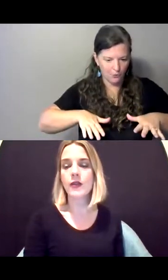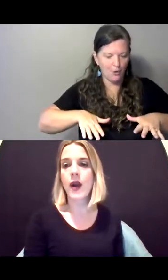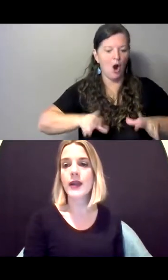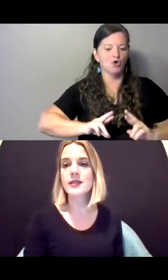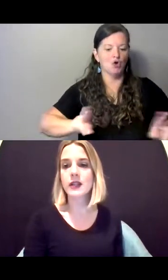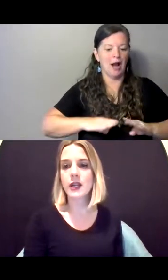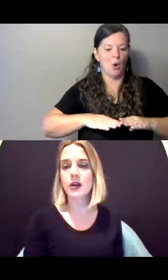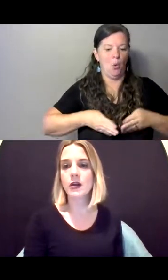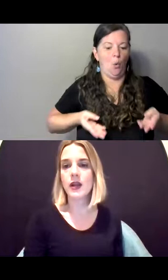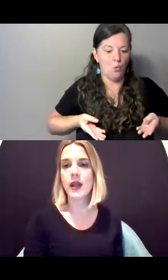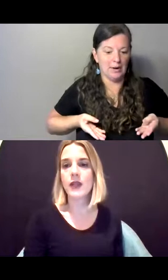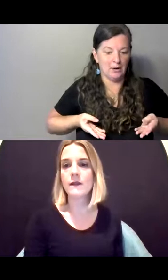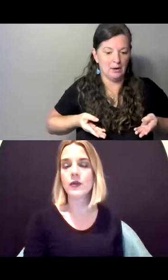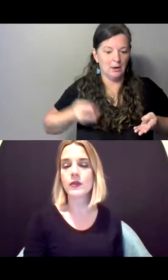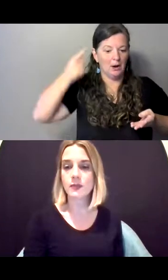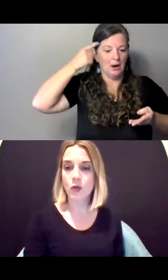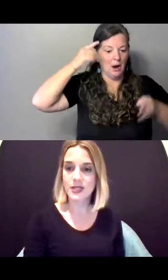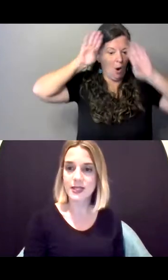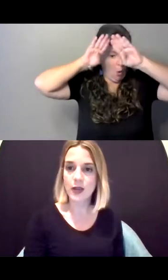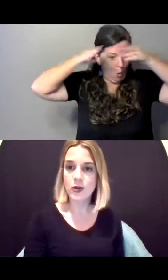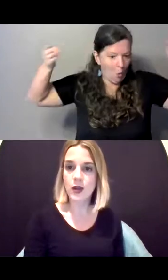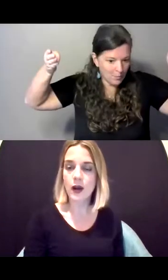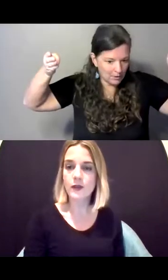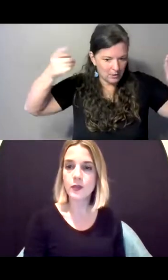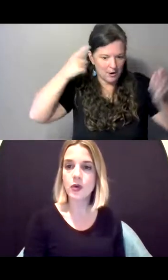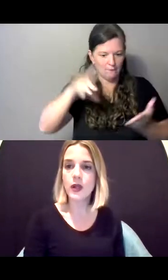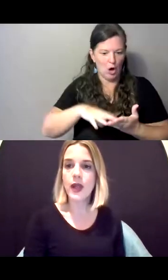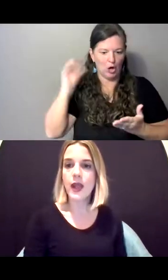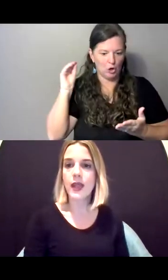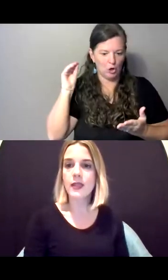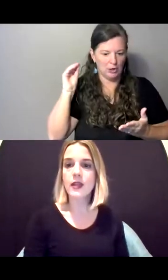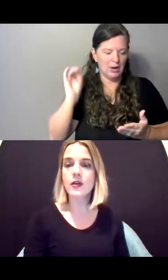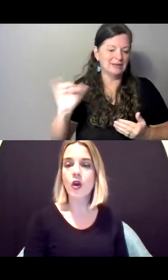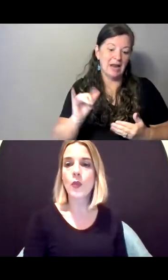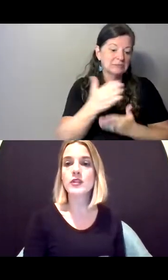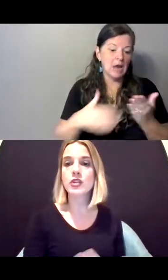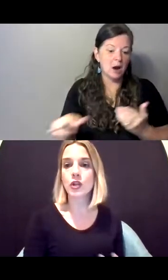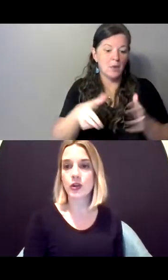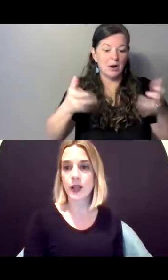their mind is clear and they feel more settled and comfortable and then they're open to learning